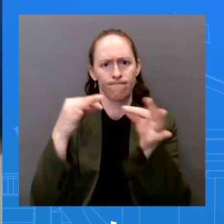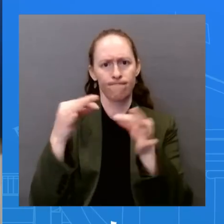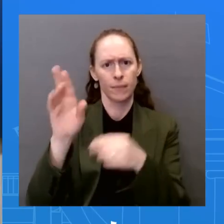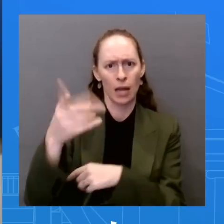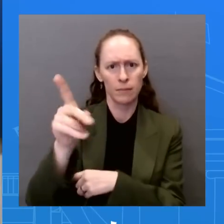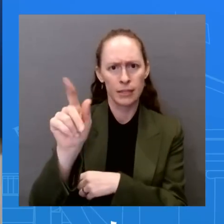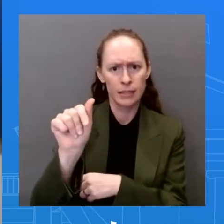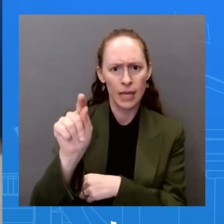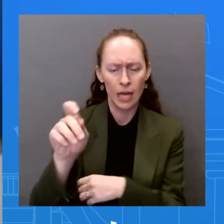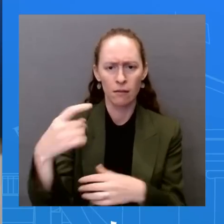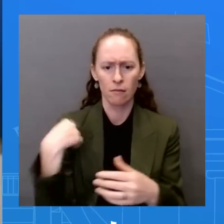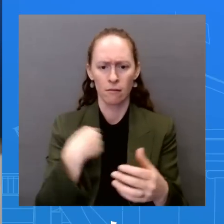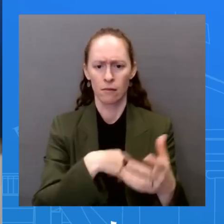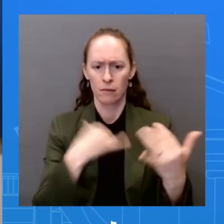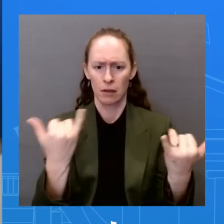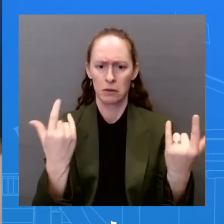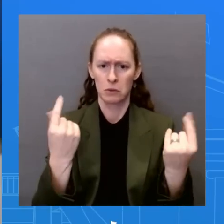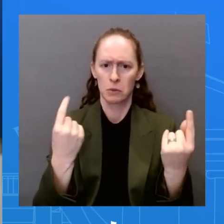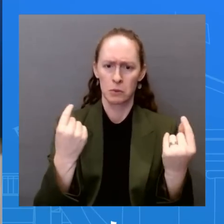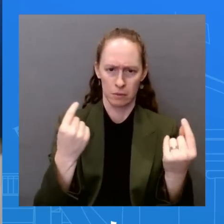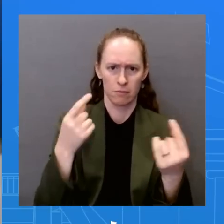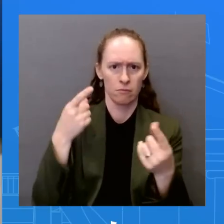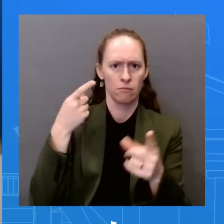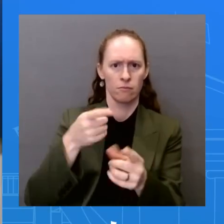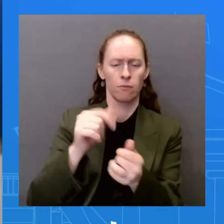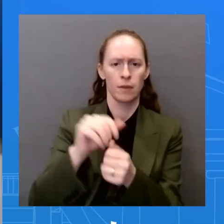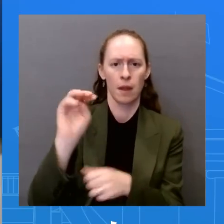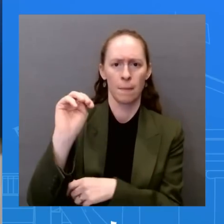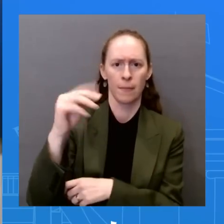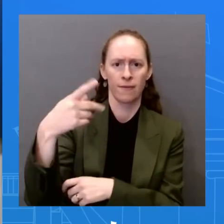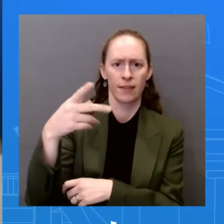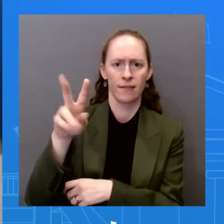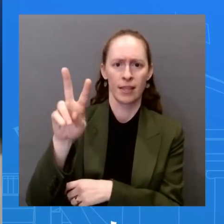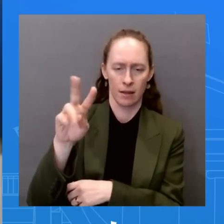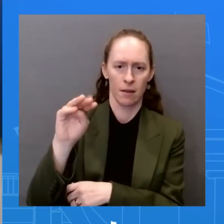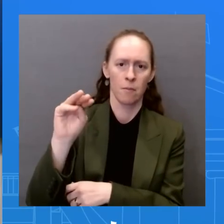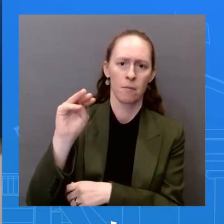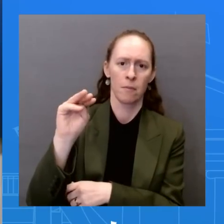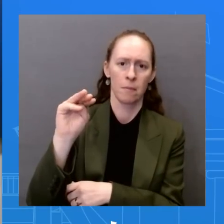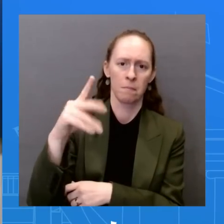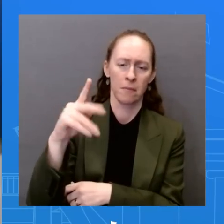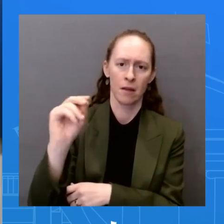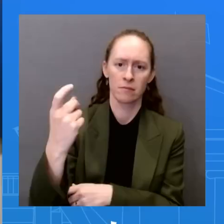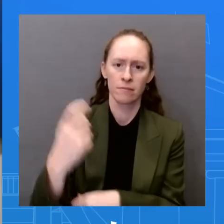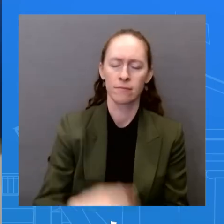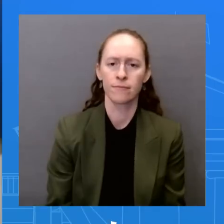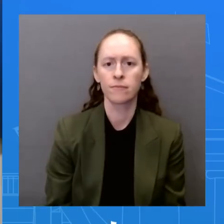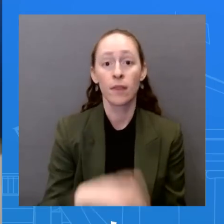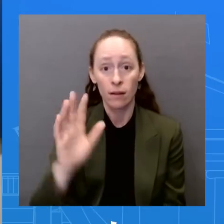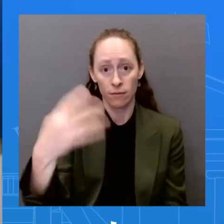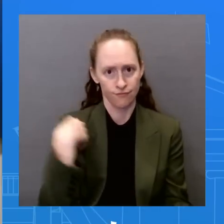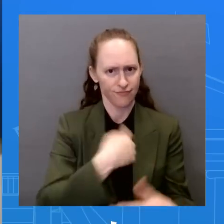As we announced a couple of weeks back, we have ample supply to vaccinate the highest-risk individuals against monkeypox.